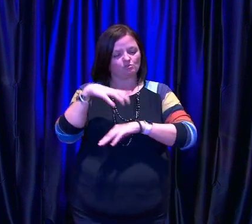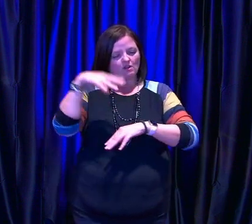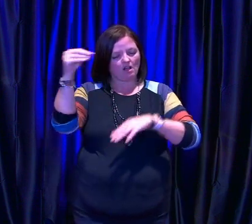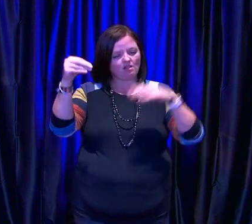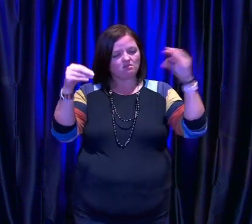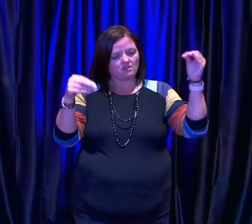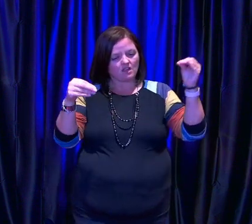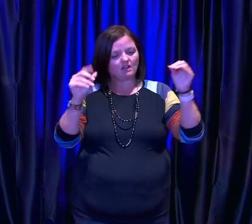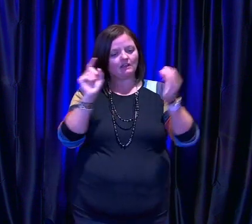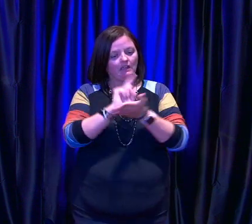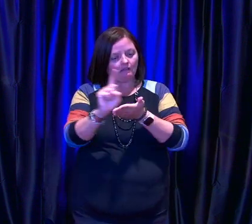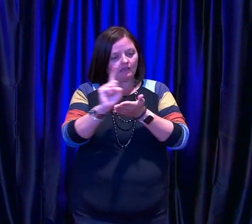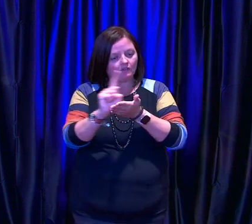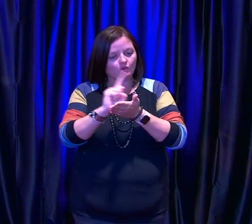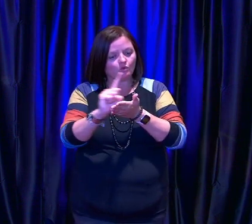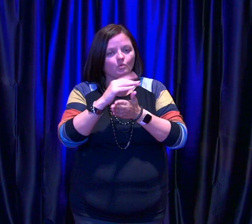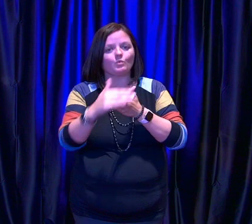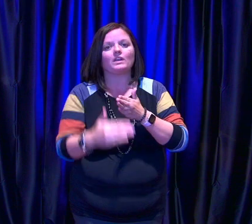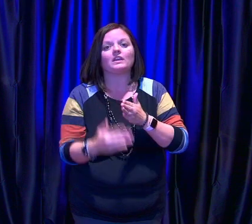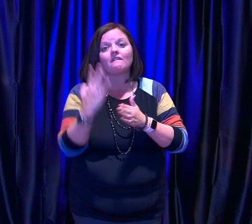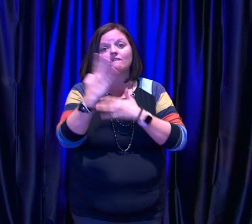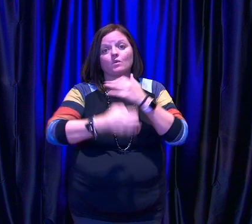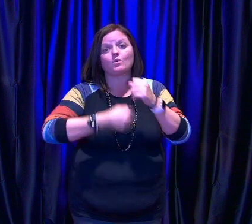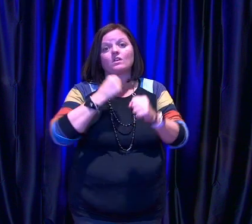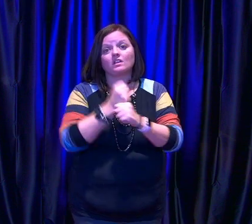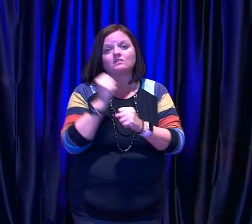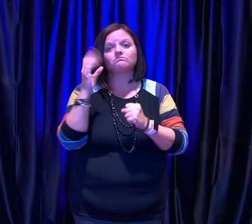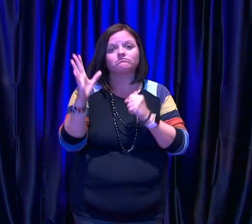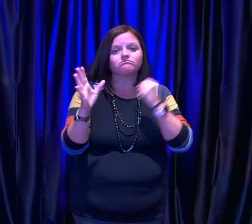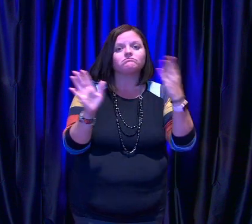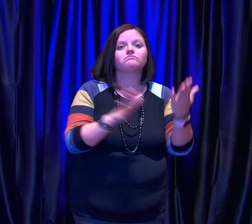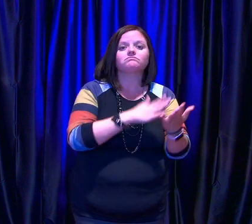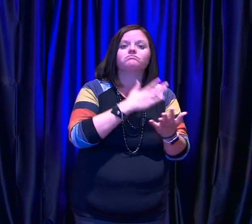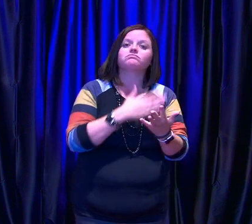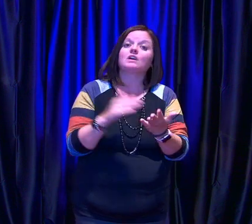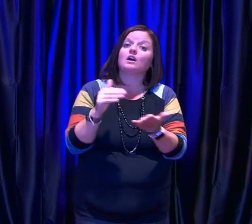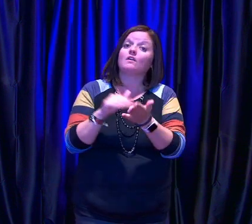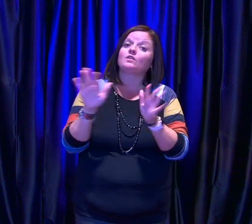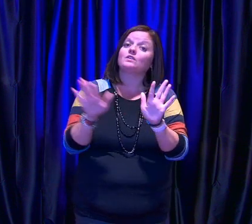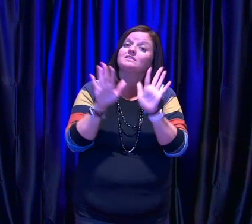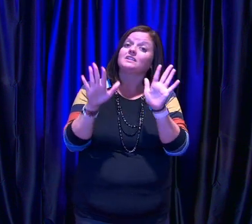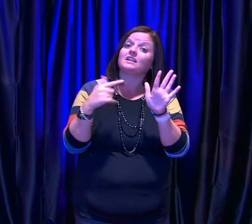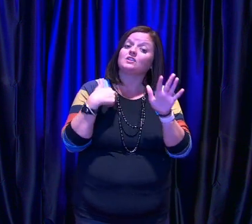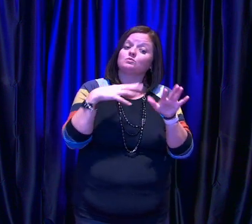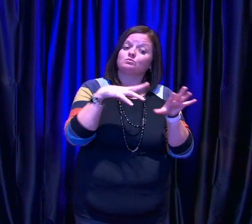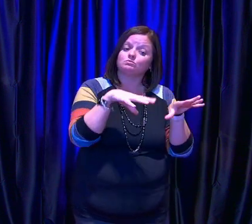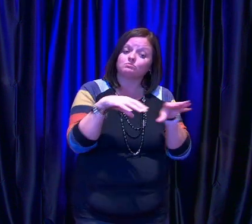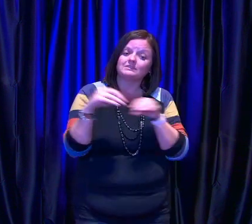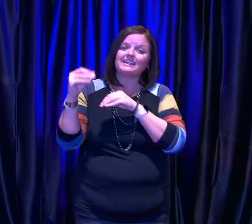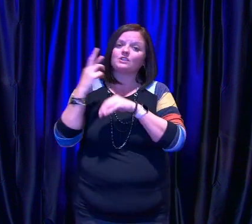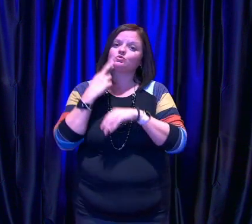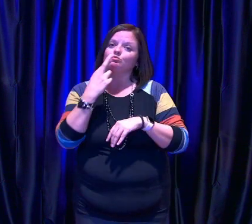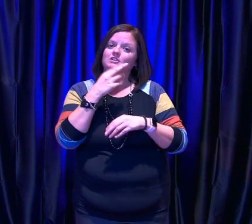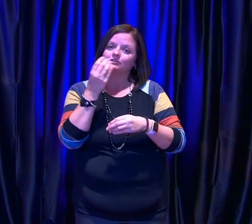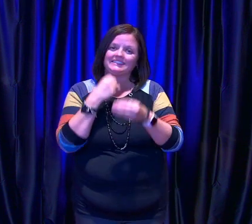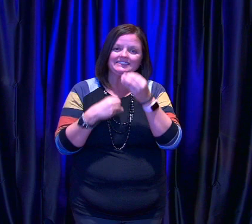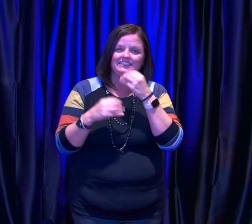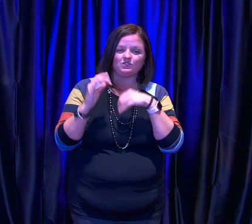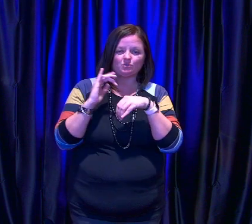every weekend for four years singing and so often on sundays we were taken out to eat so the early days